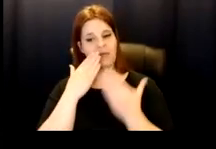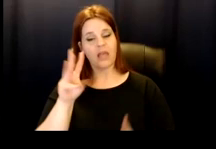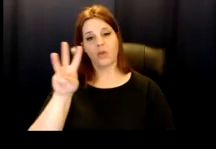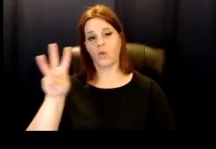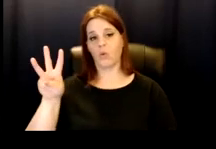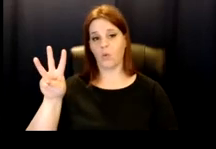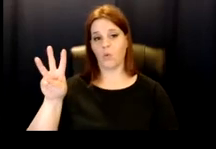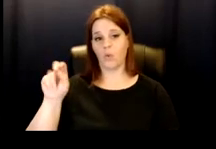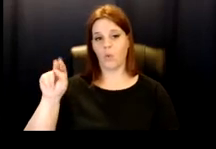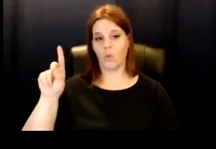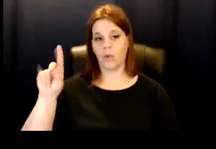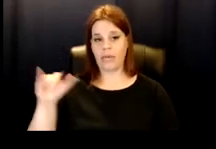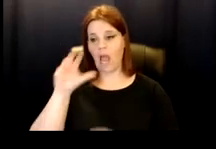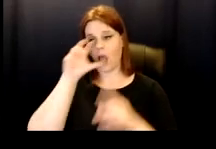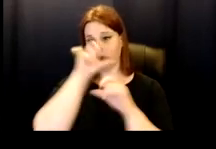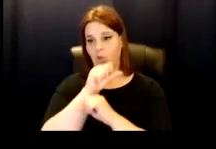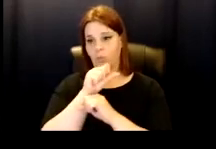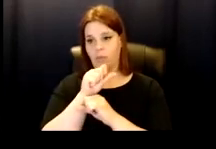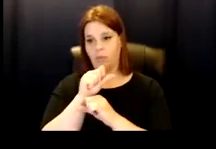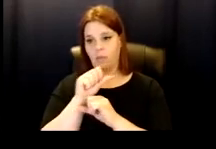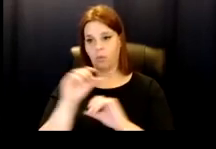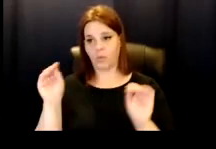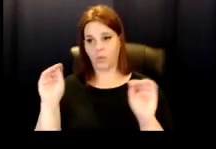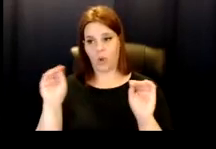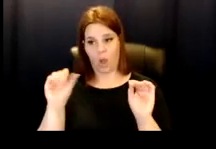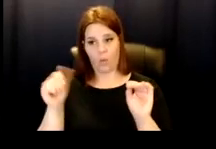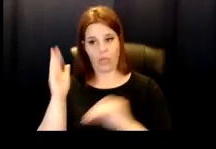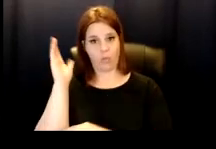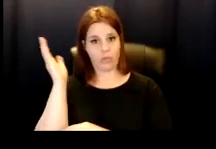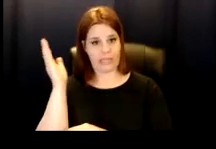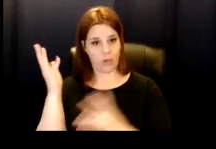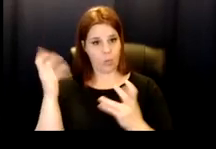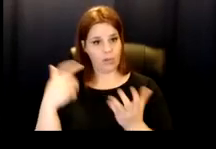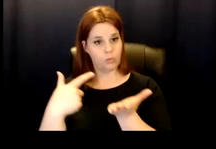that we are that no other presenter would like to discuss, I will turn it back over